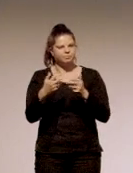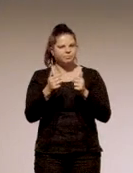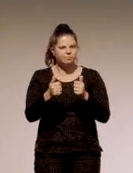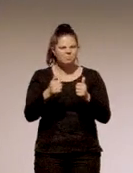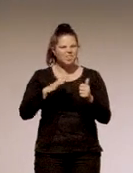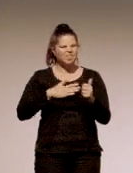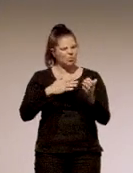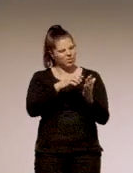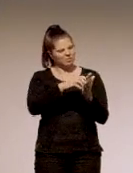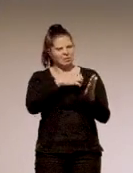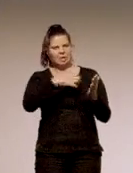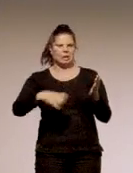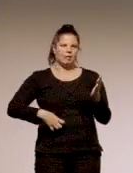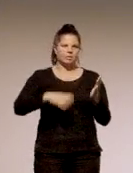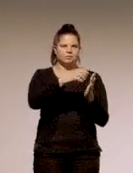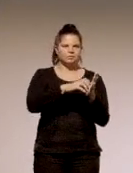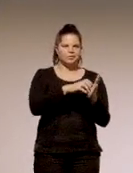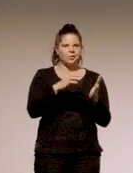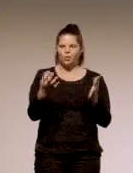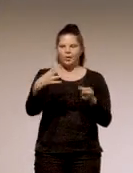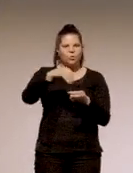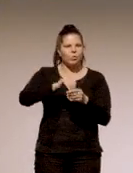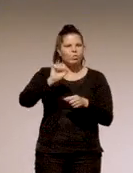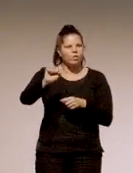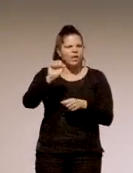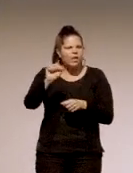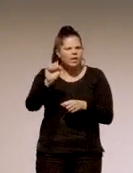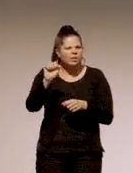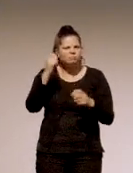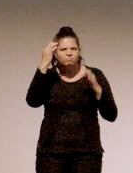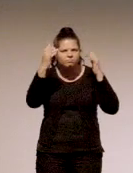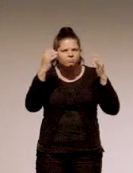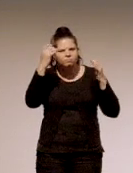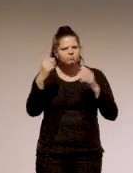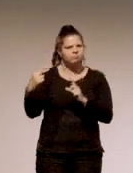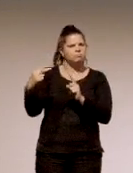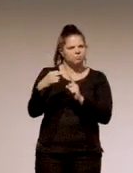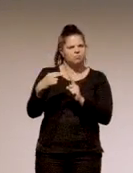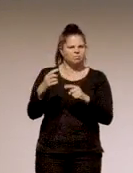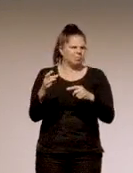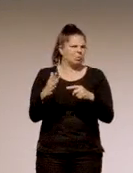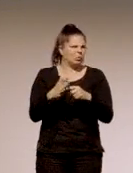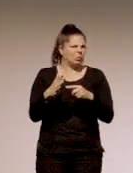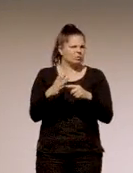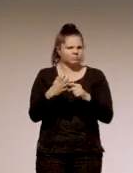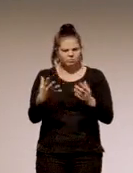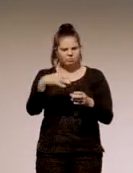or didn't include the right people or consider some critical things that those who are dealing with disabilities or online accessibility on